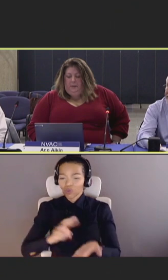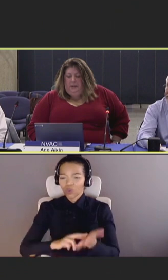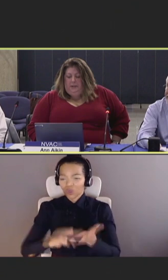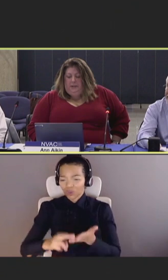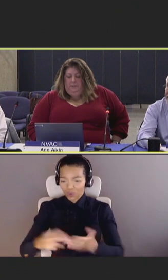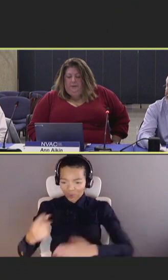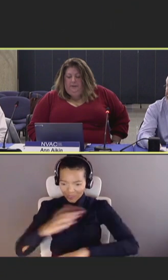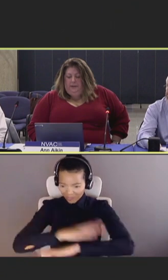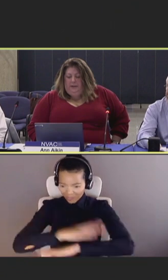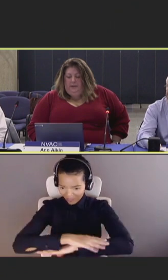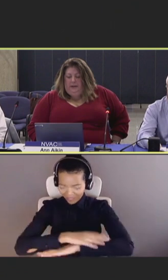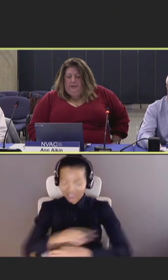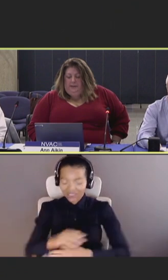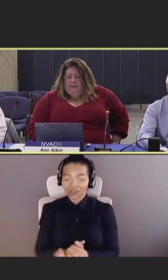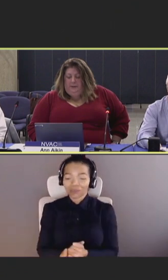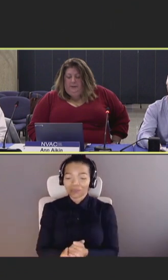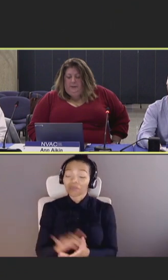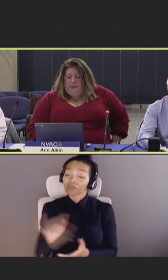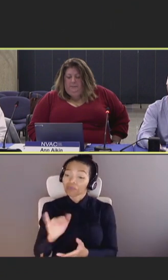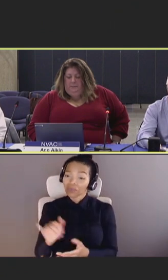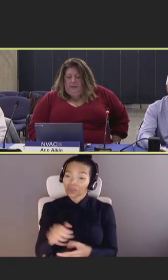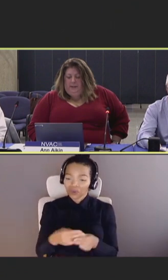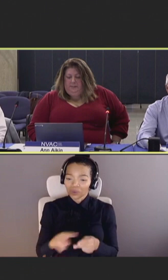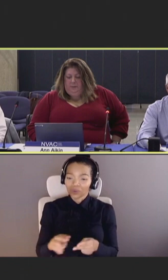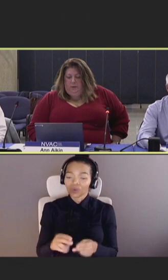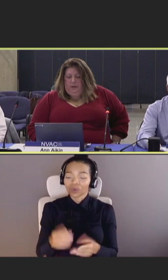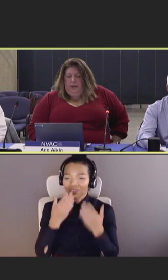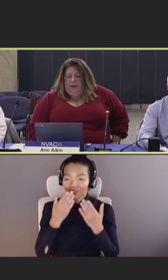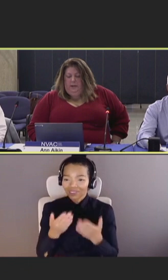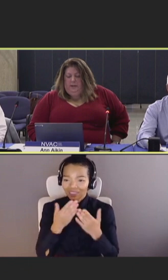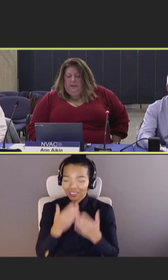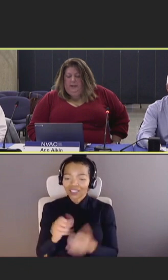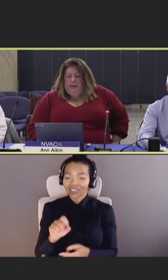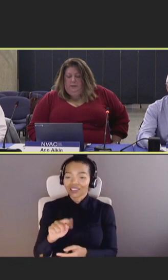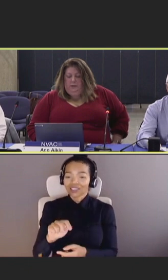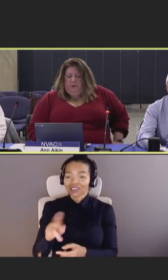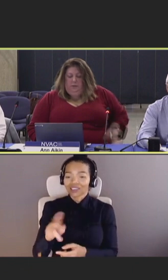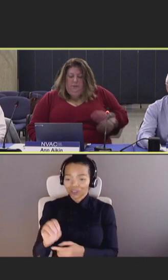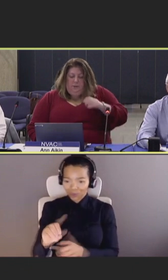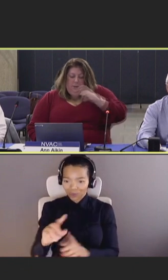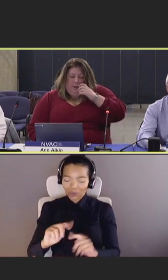to briefly thank the studio team, tech support, and our sign language interpreters. We have three